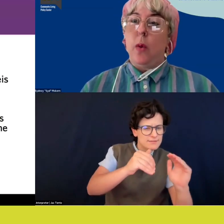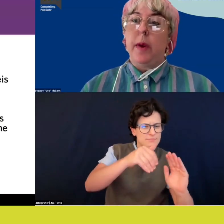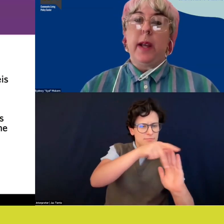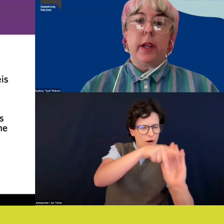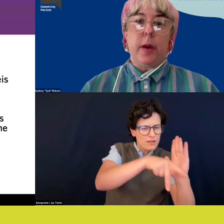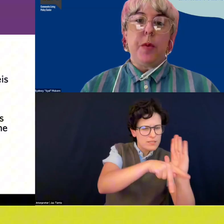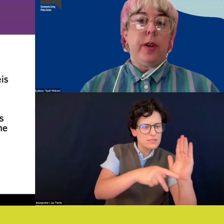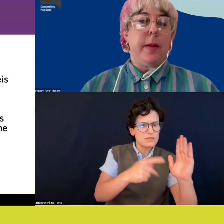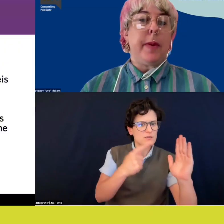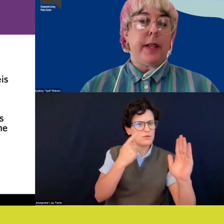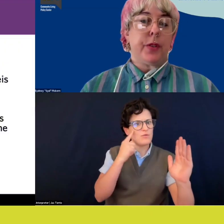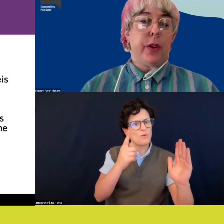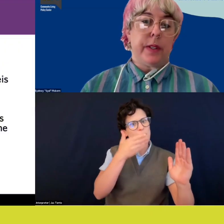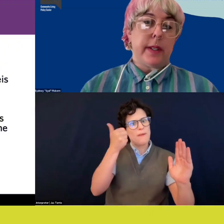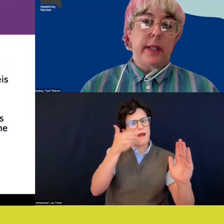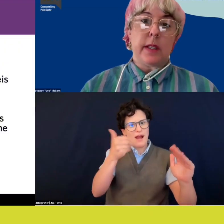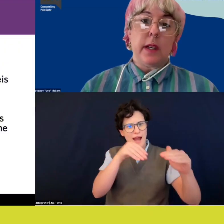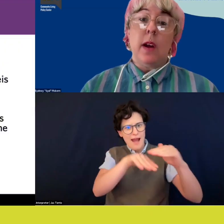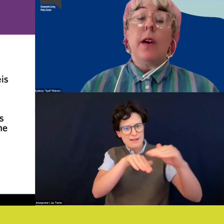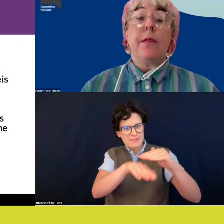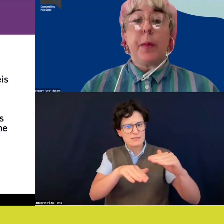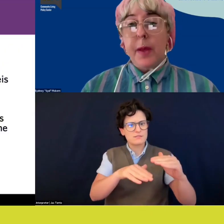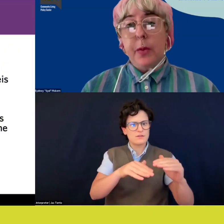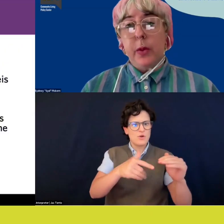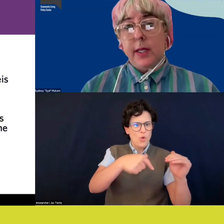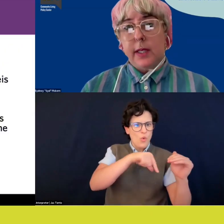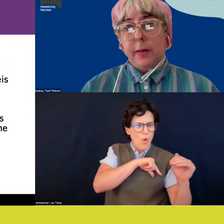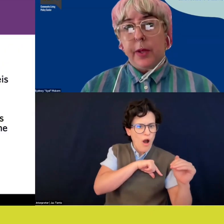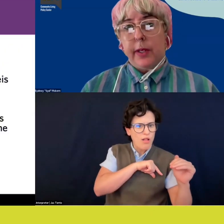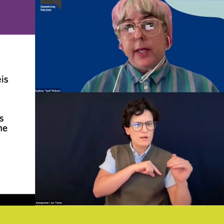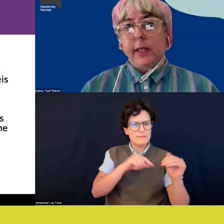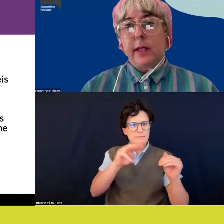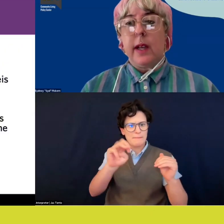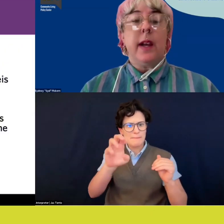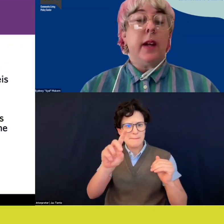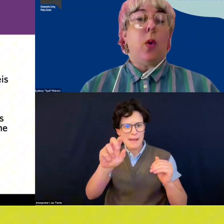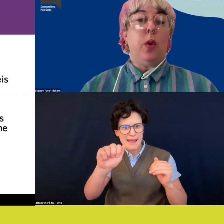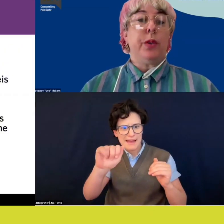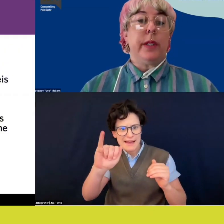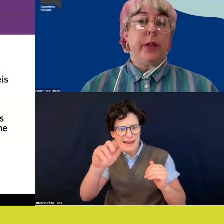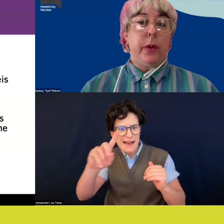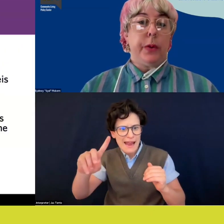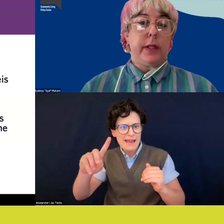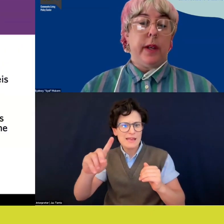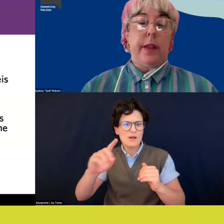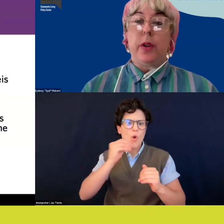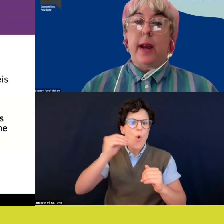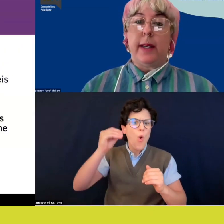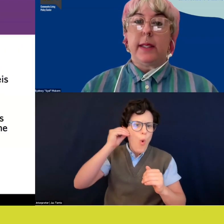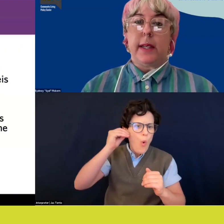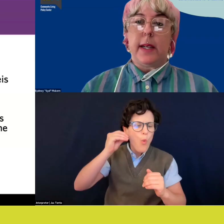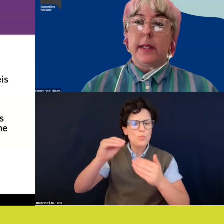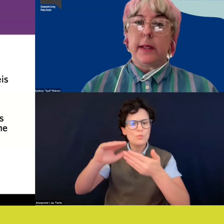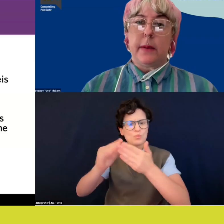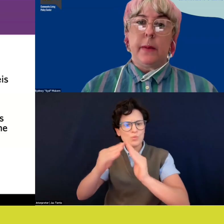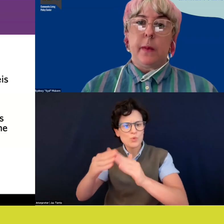home, and community-based services for people with disabilities and older adults in the United States.